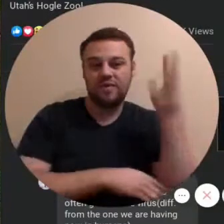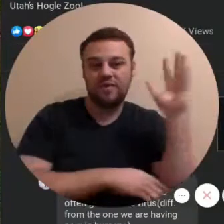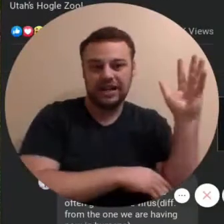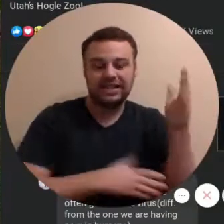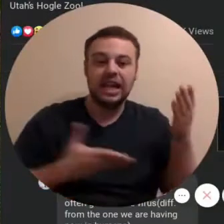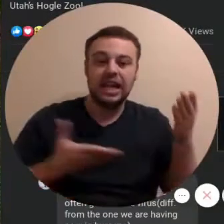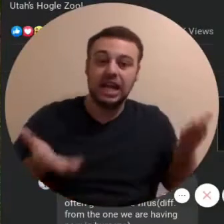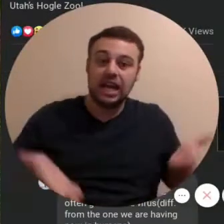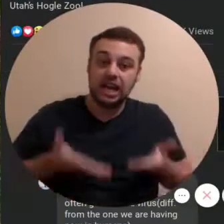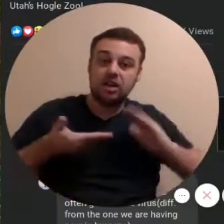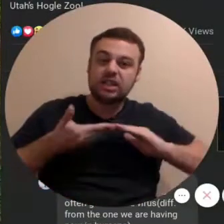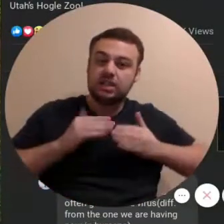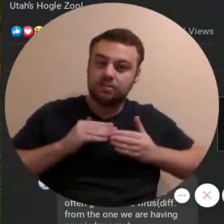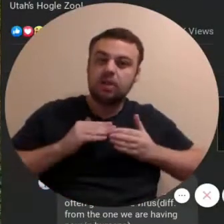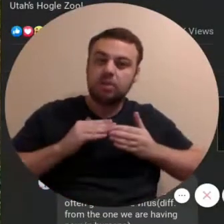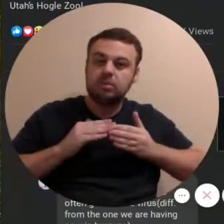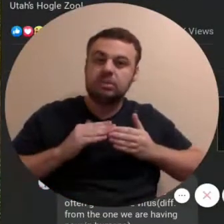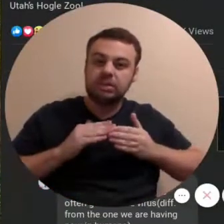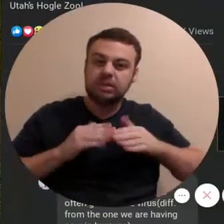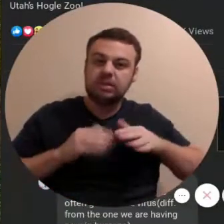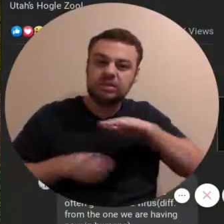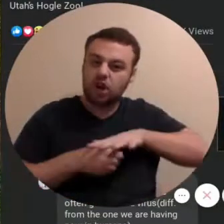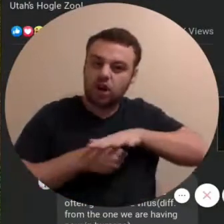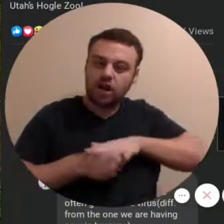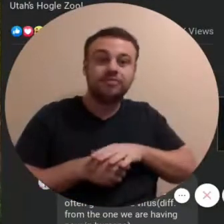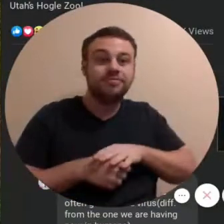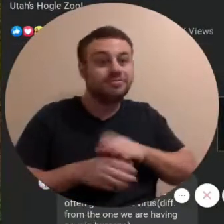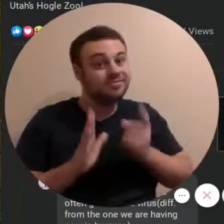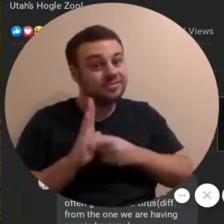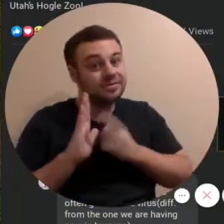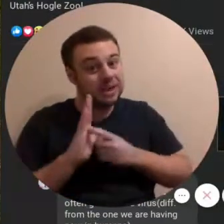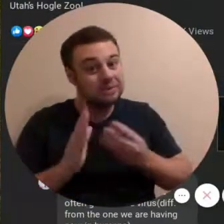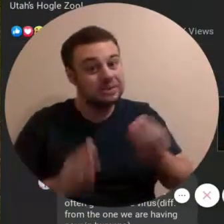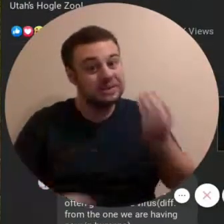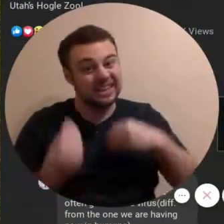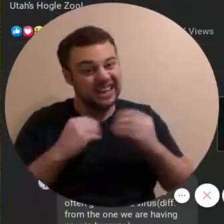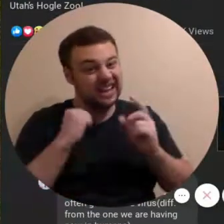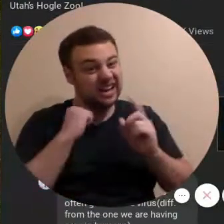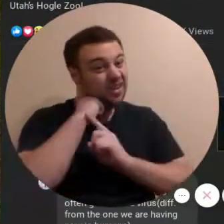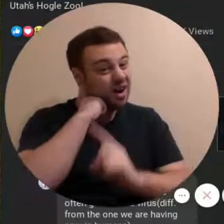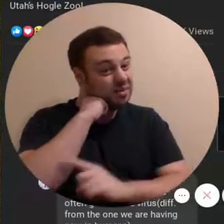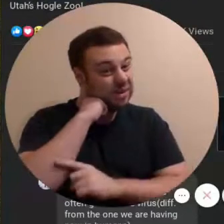advantage of any garbage that is left out. And yeah, just any pet food that may